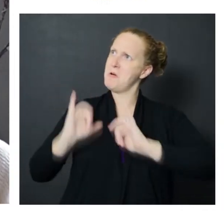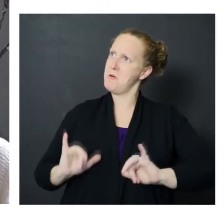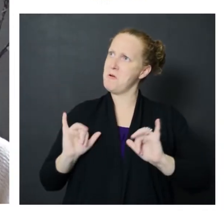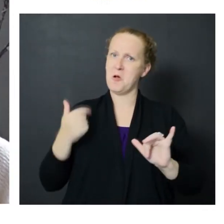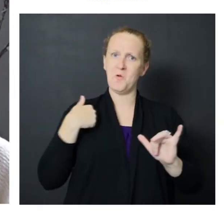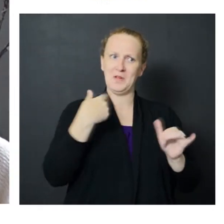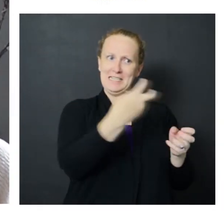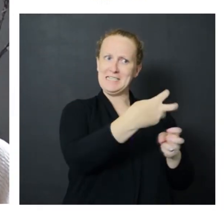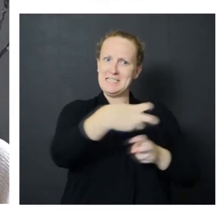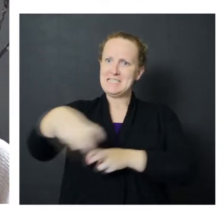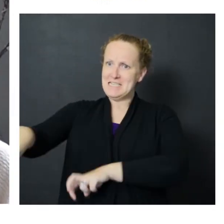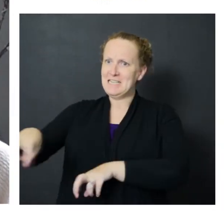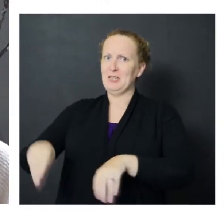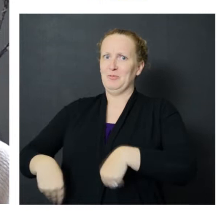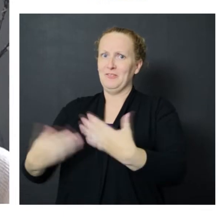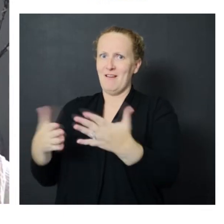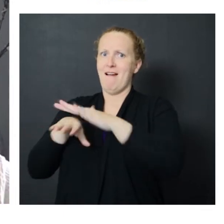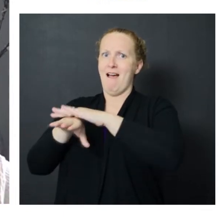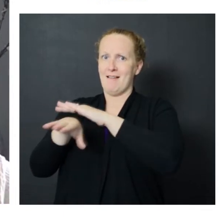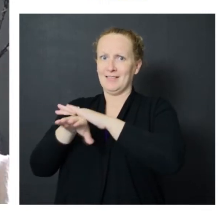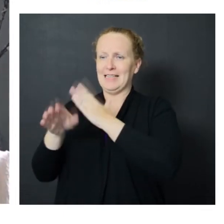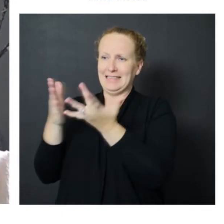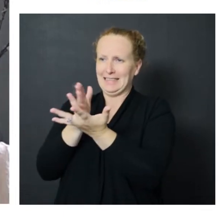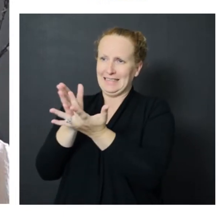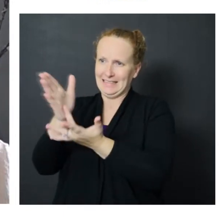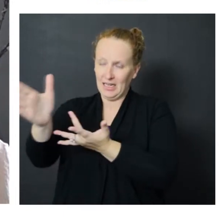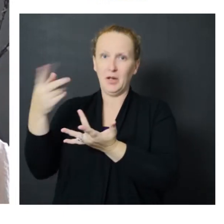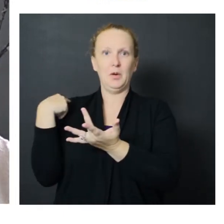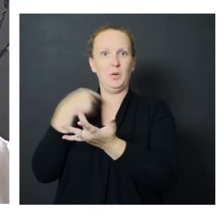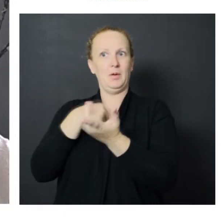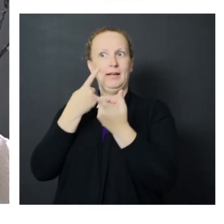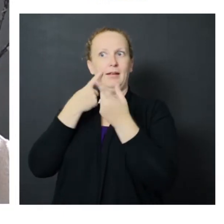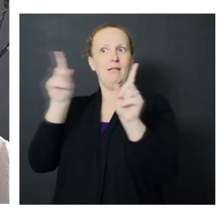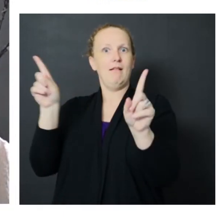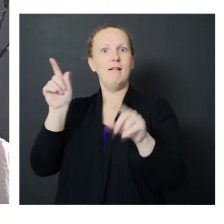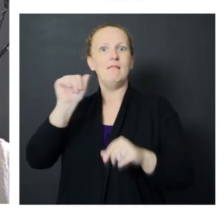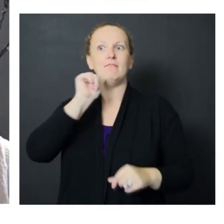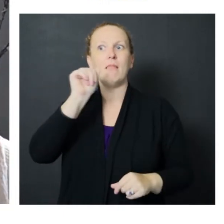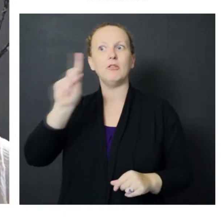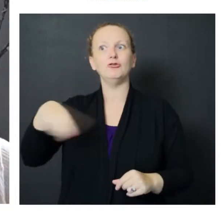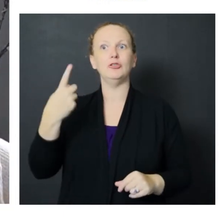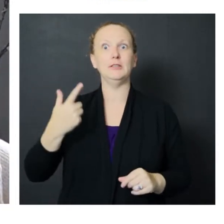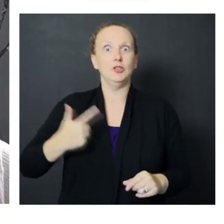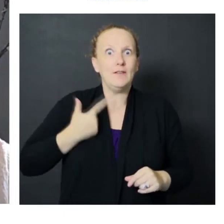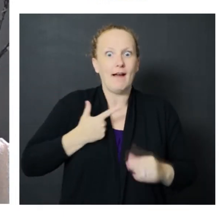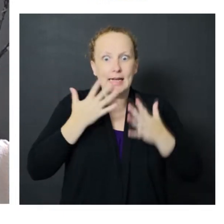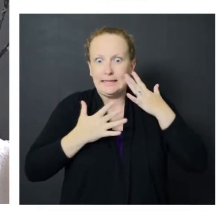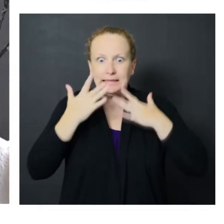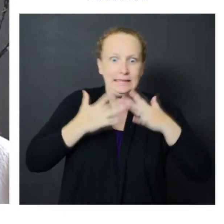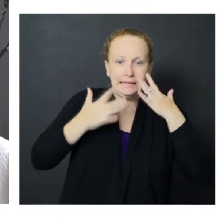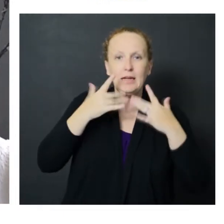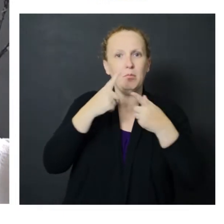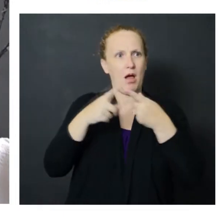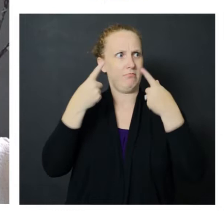and say that we not only survived, but we actually contributed to the success of healthcare.